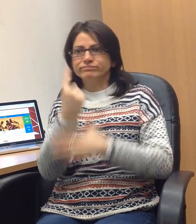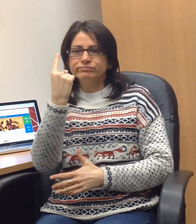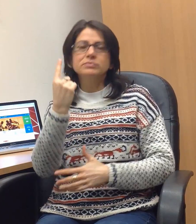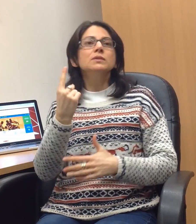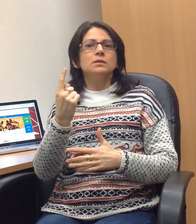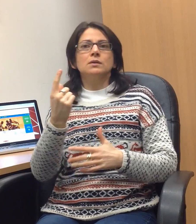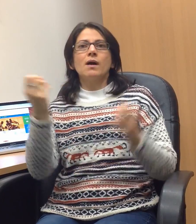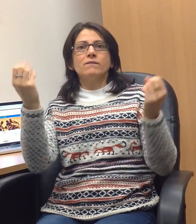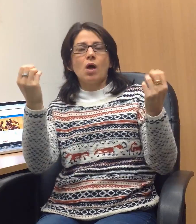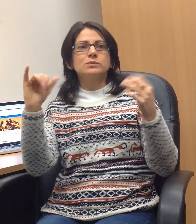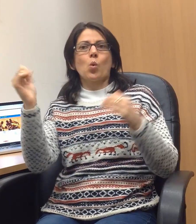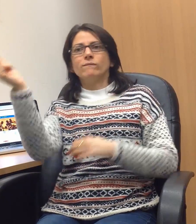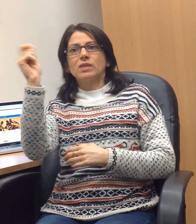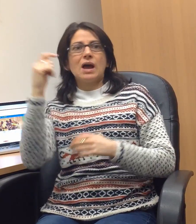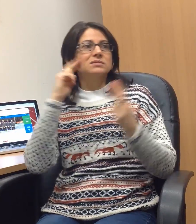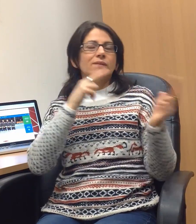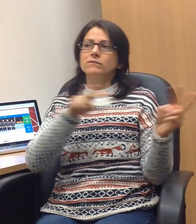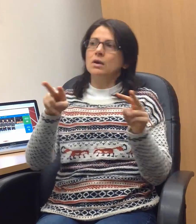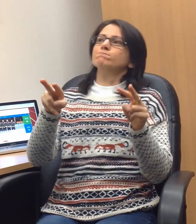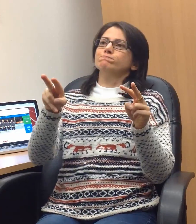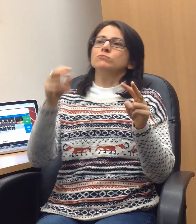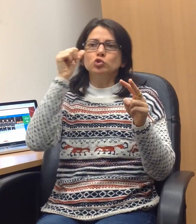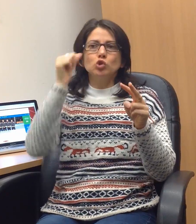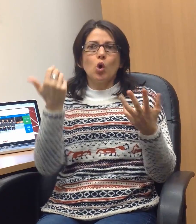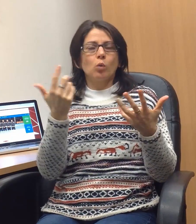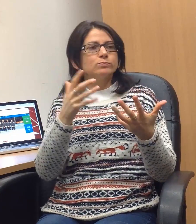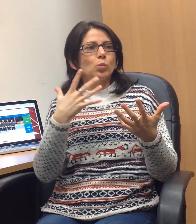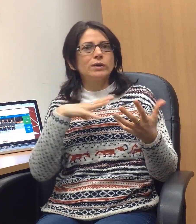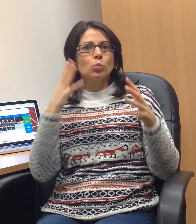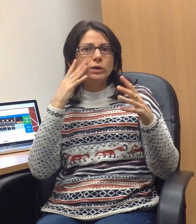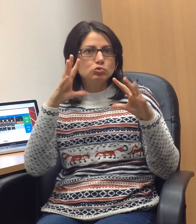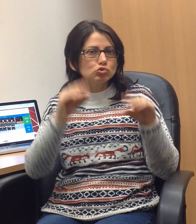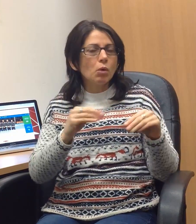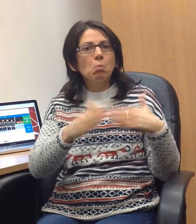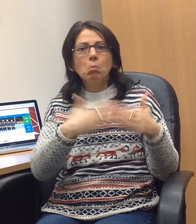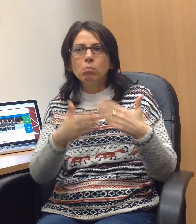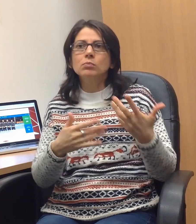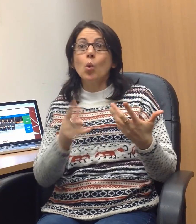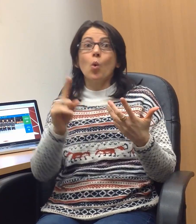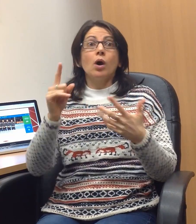other issue then lights or flags are used to stop playing.